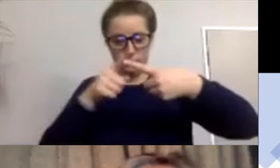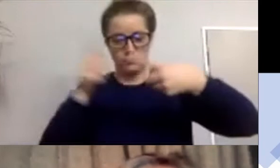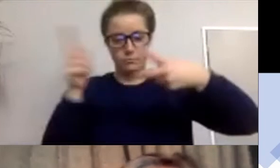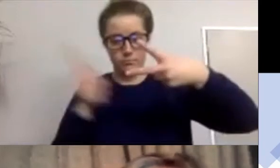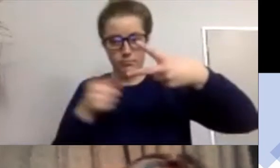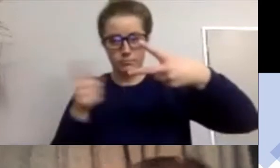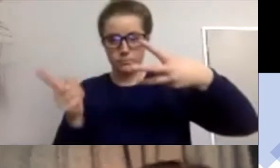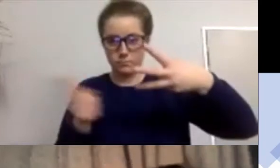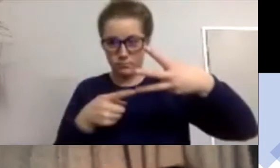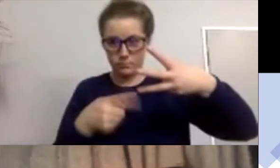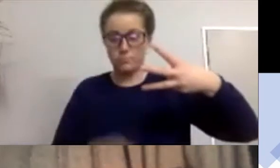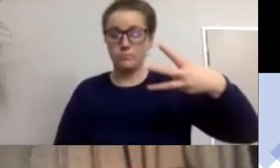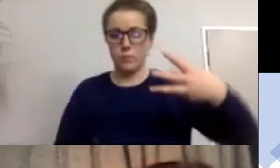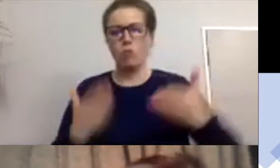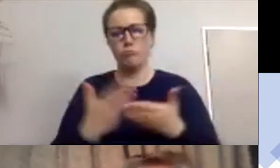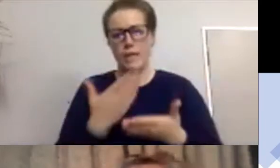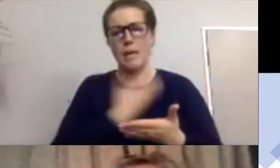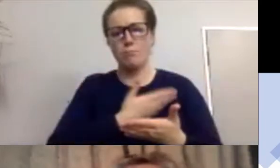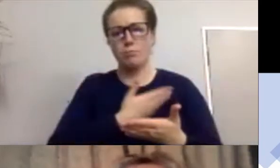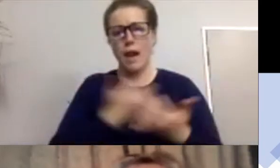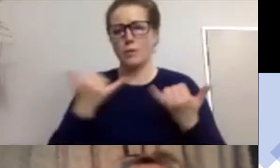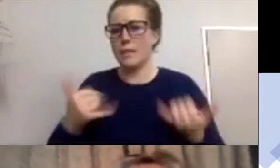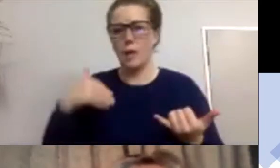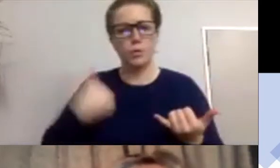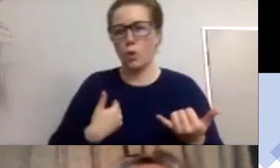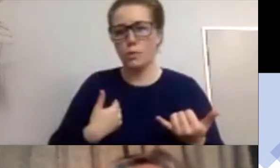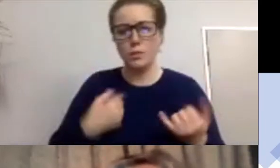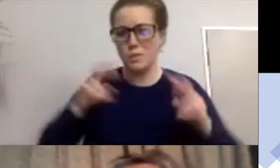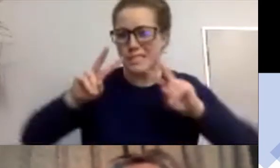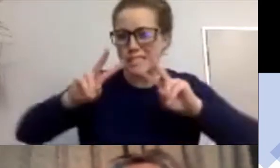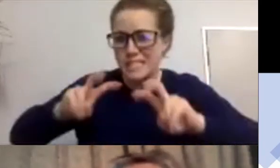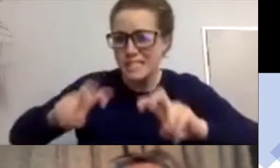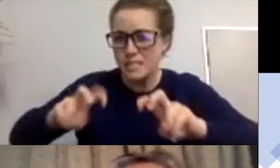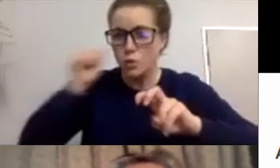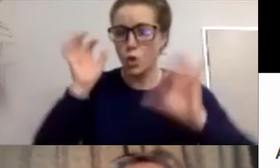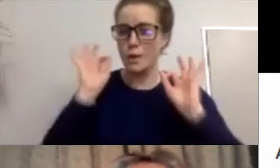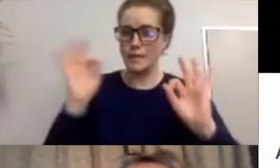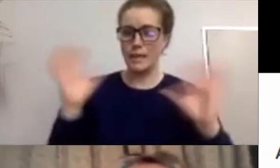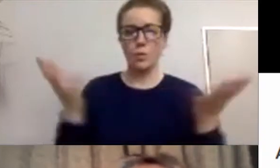So I'm very proud that now, you don't have to look - you know exactly where to find information.